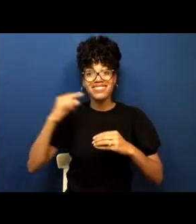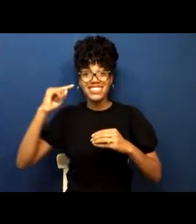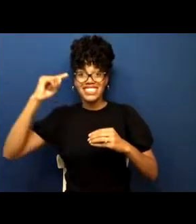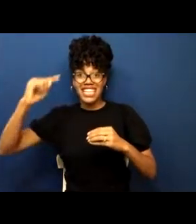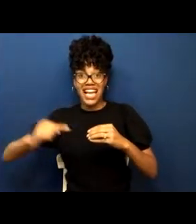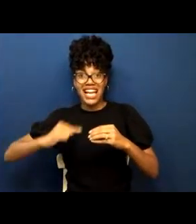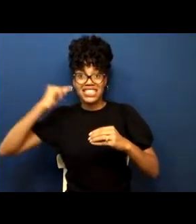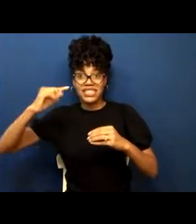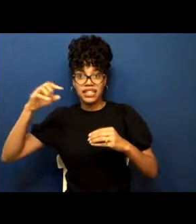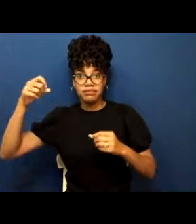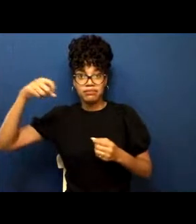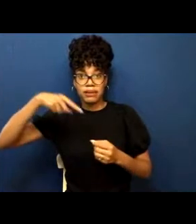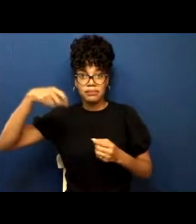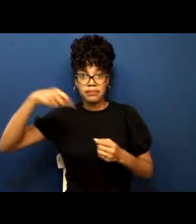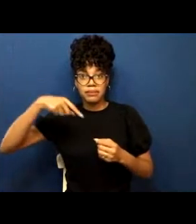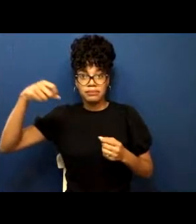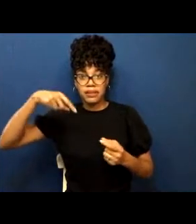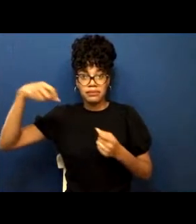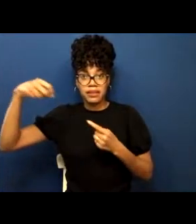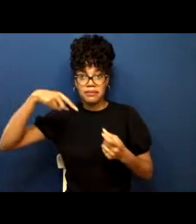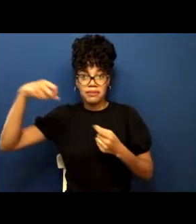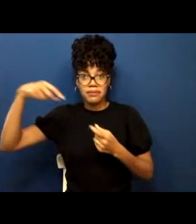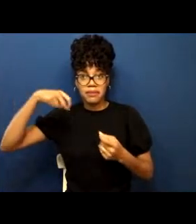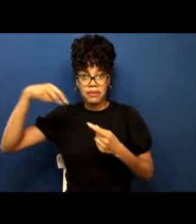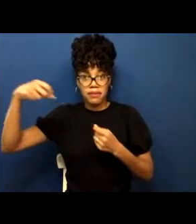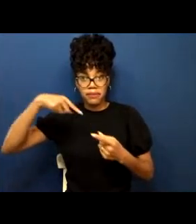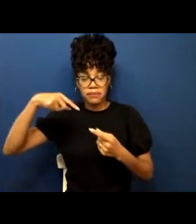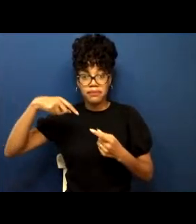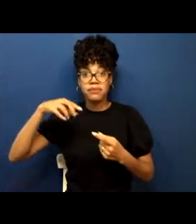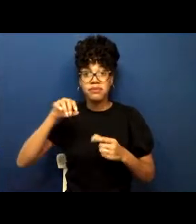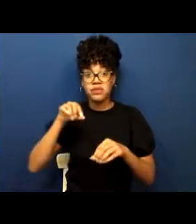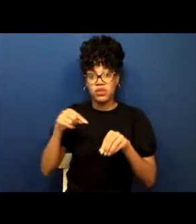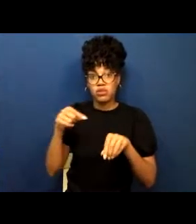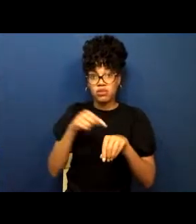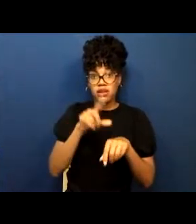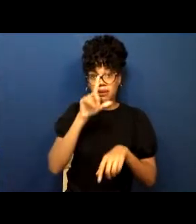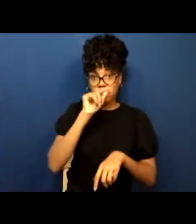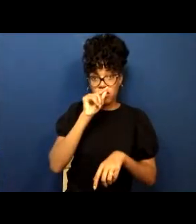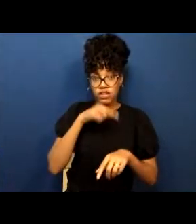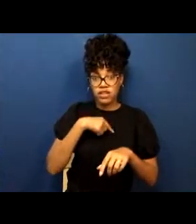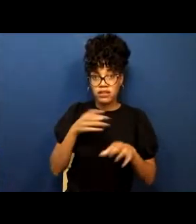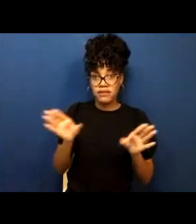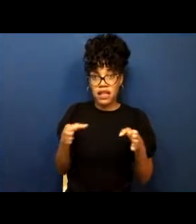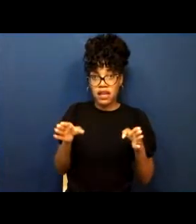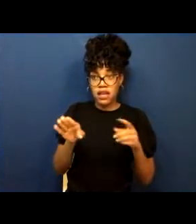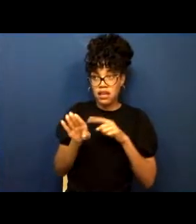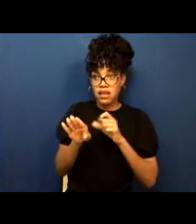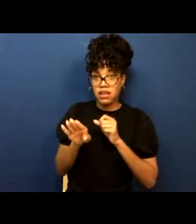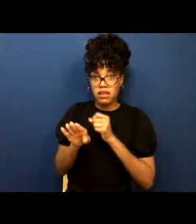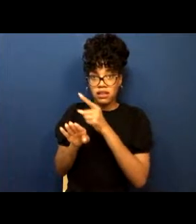And then the satellite sends a signal down to the receiving station on land. And then that receiving station sends the signal